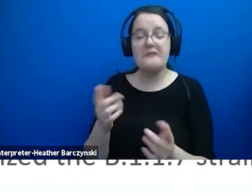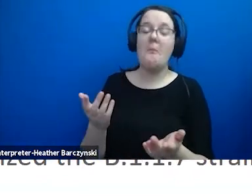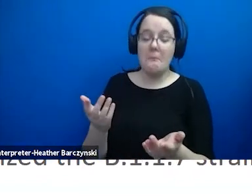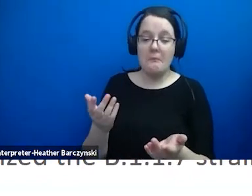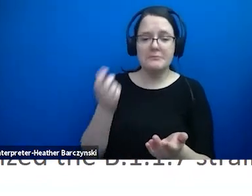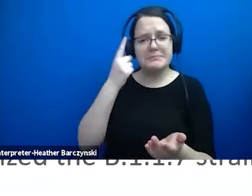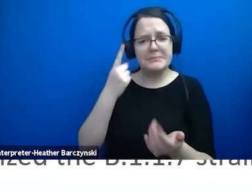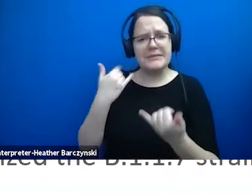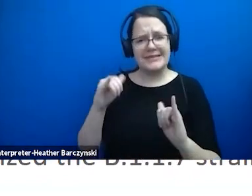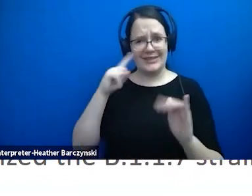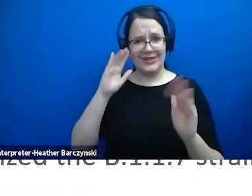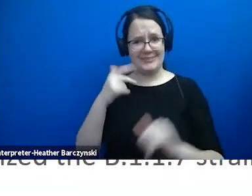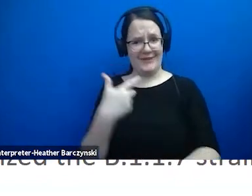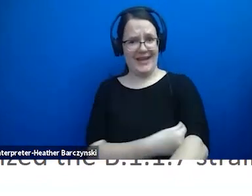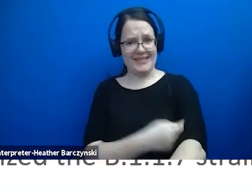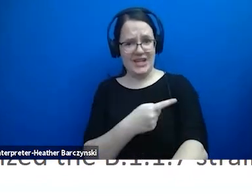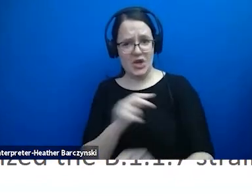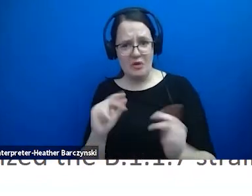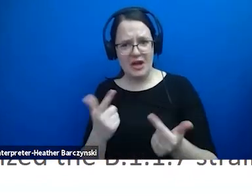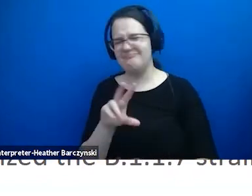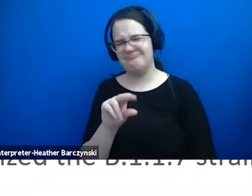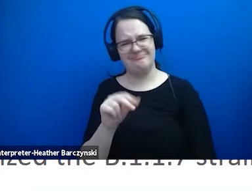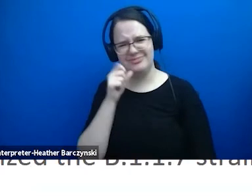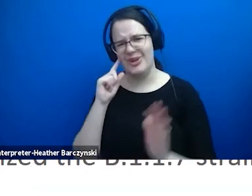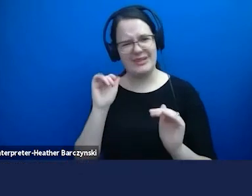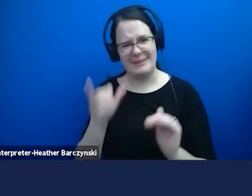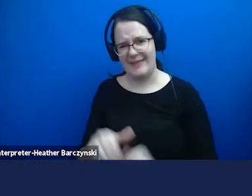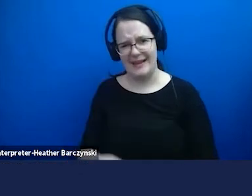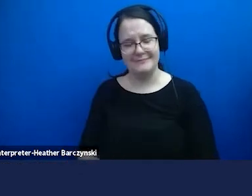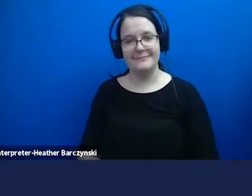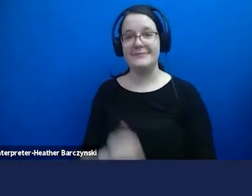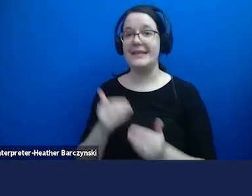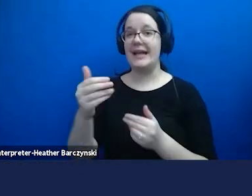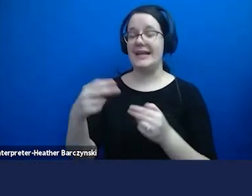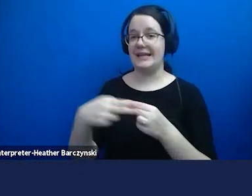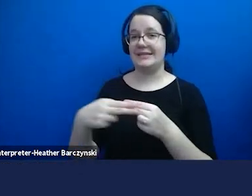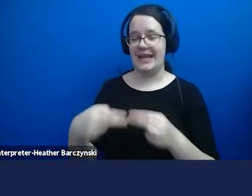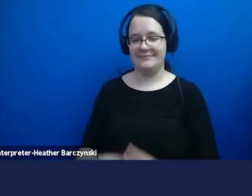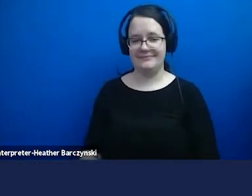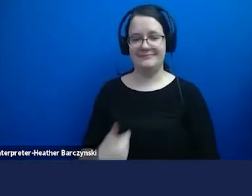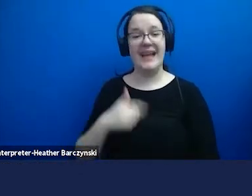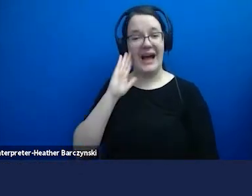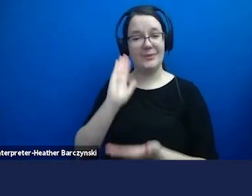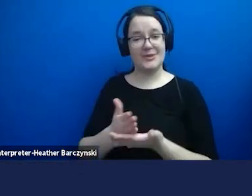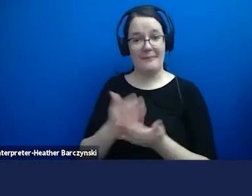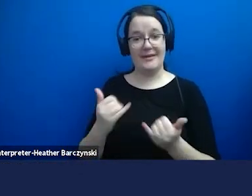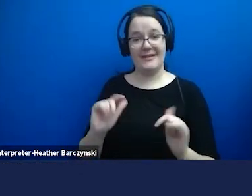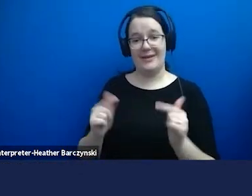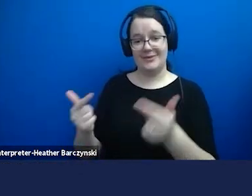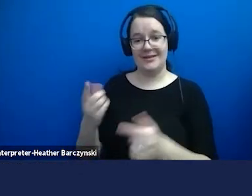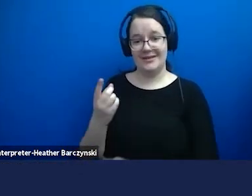vaccines to be ineffective next slide so i'll stop there and turn it over to dr bennett thank